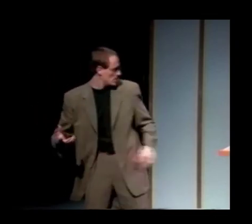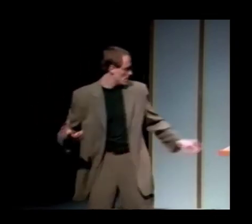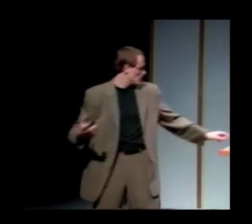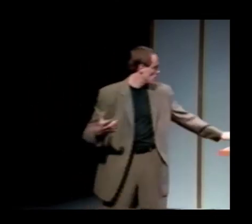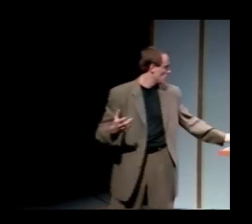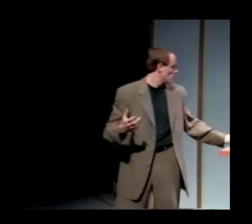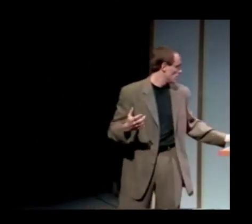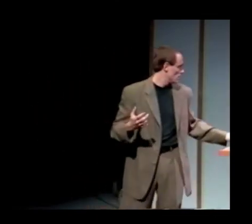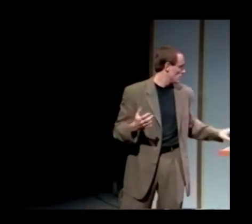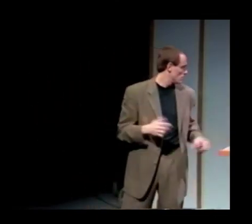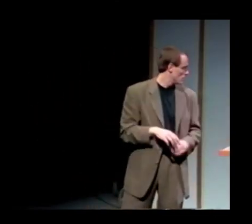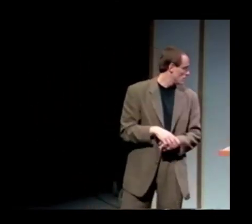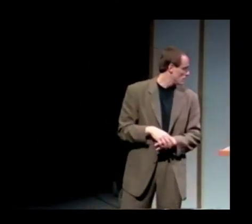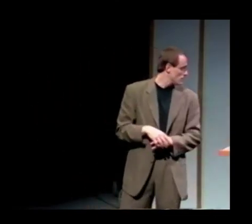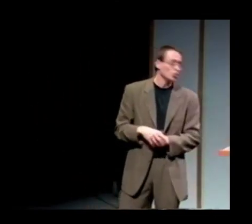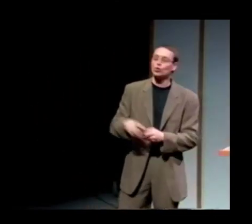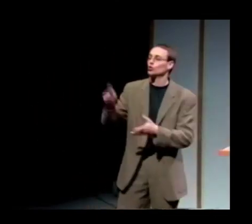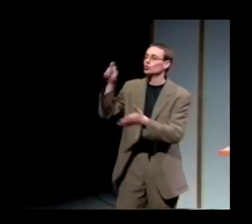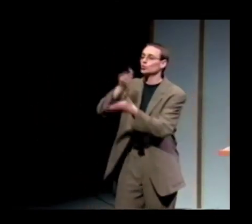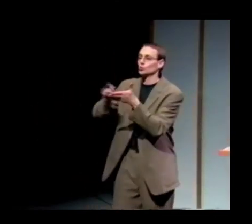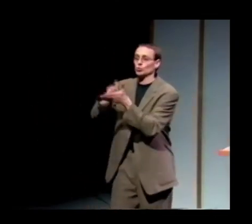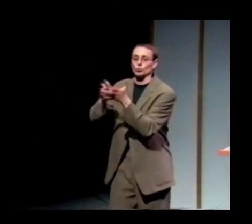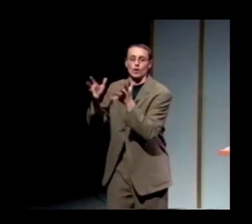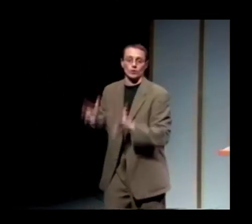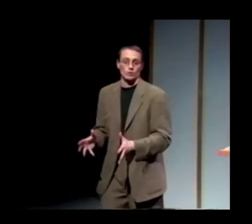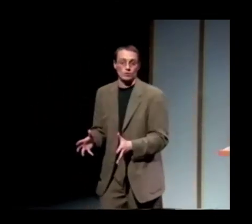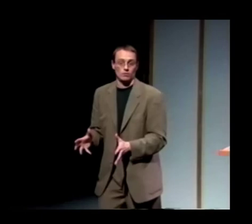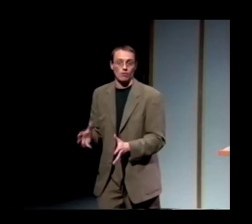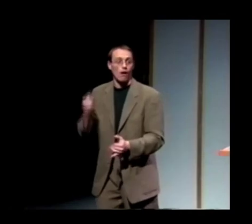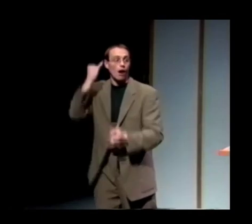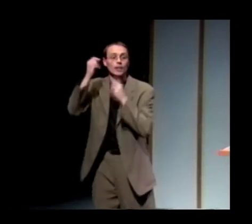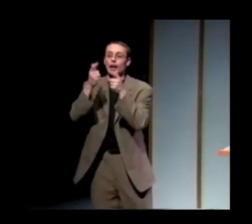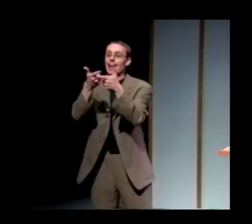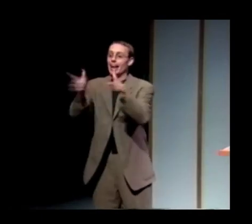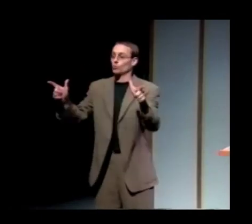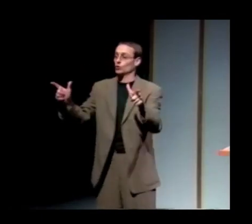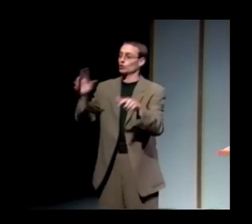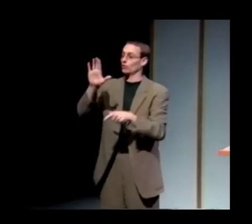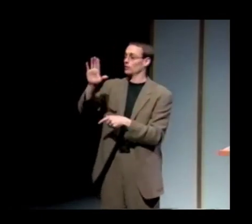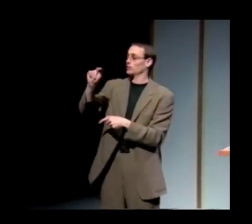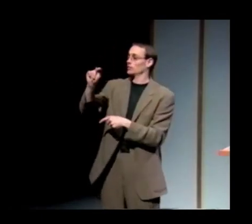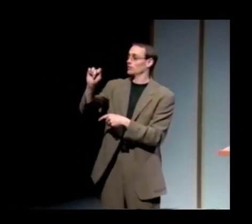IS LIKE THE MOVIEMAKER. THEY ARE A SCREENWRITER...